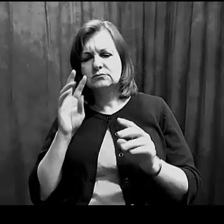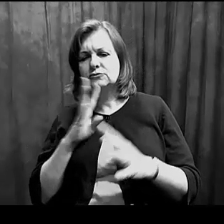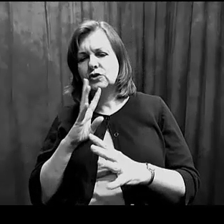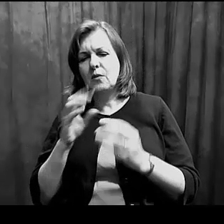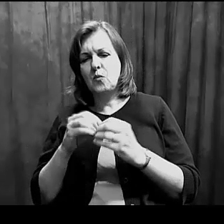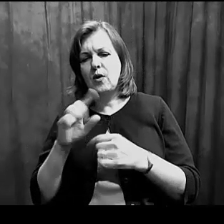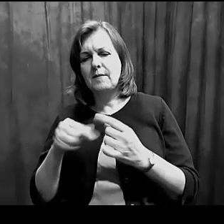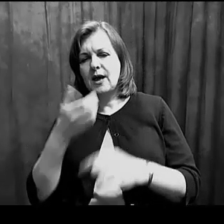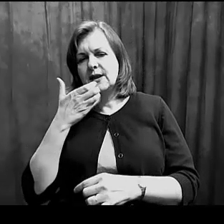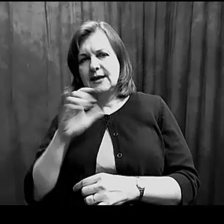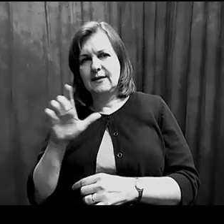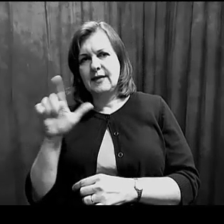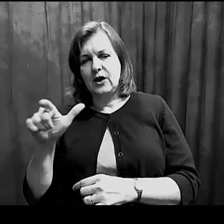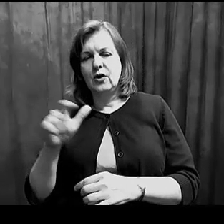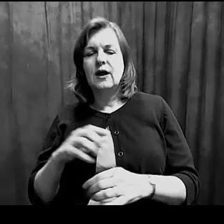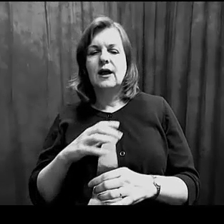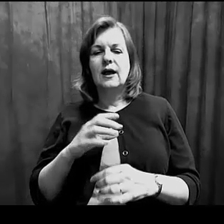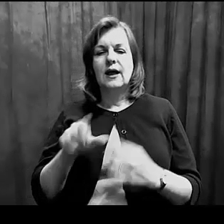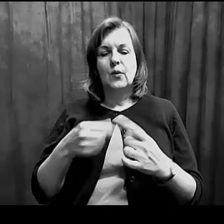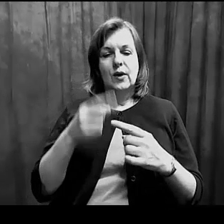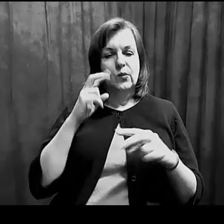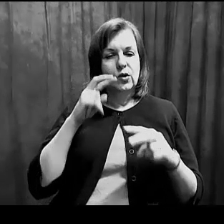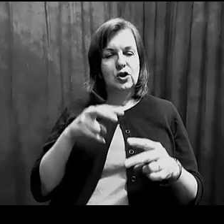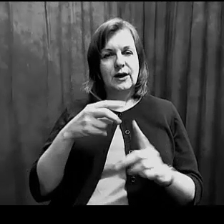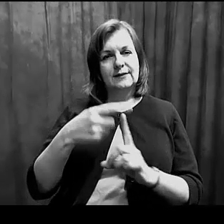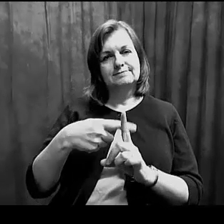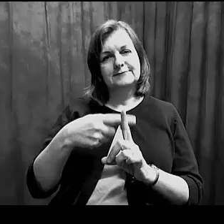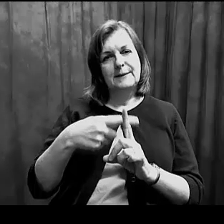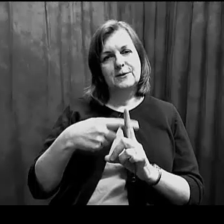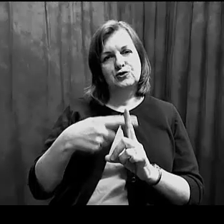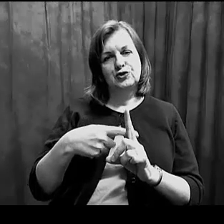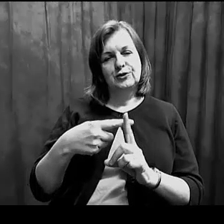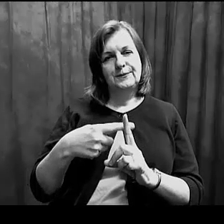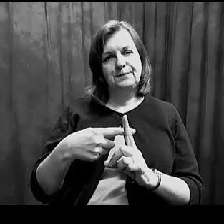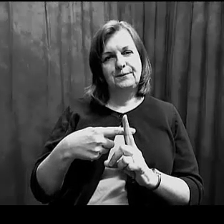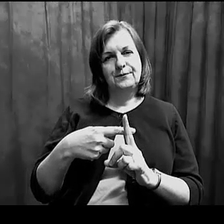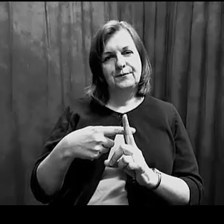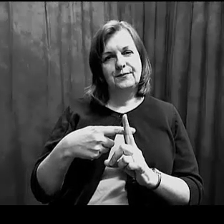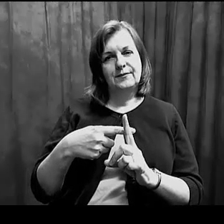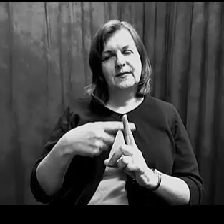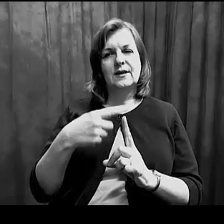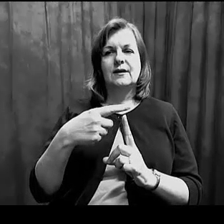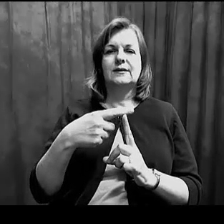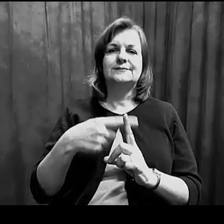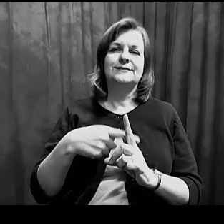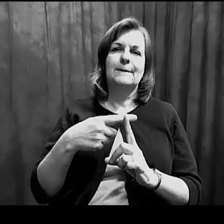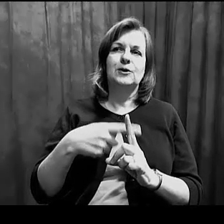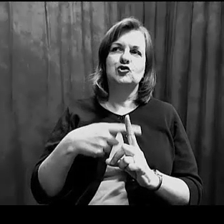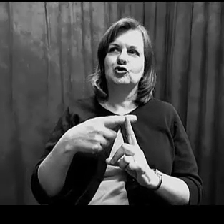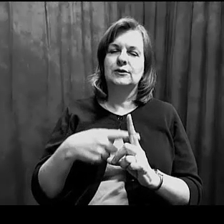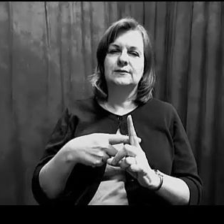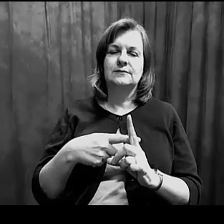so we'll look at heat a lot in the systems -- and we look at temperature